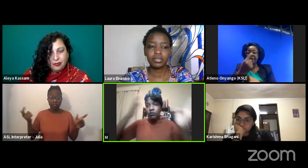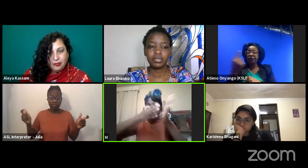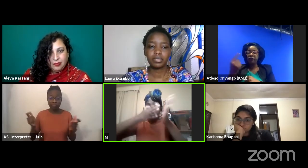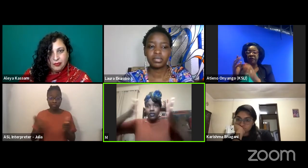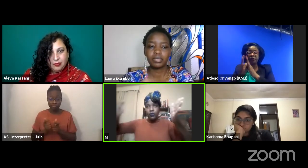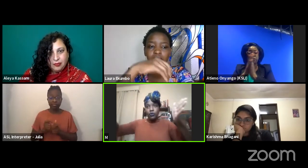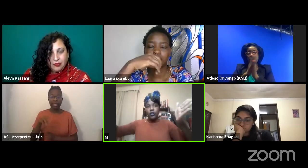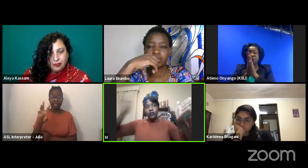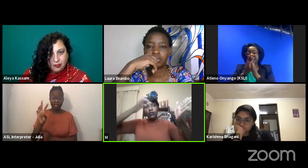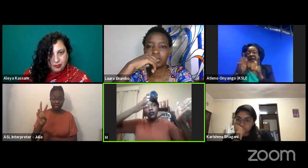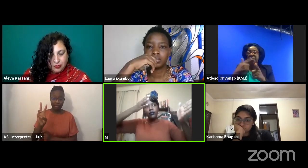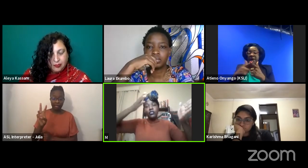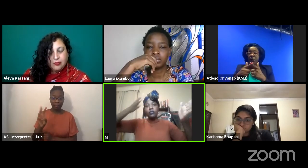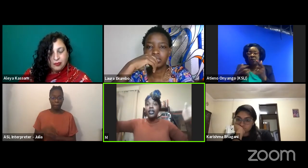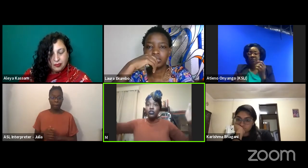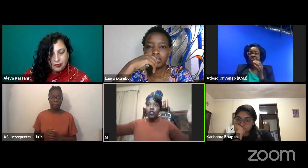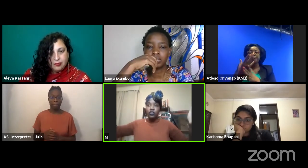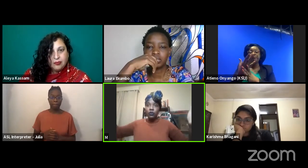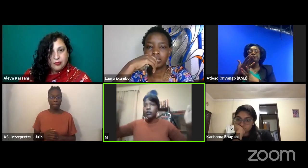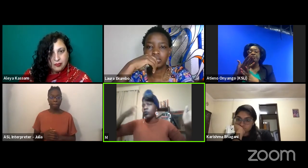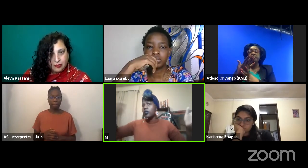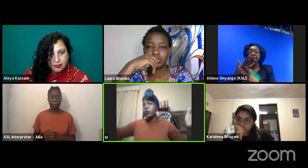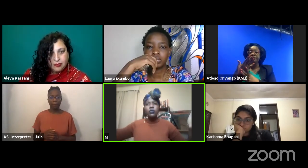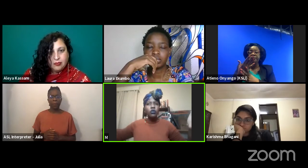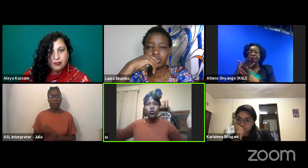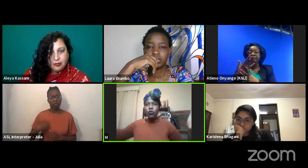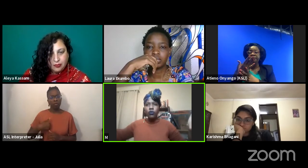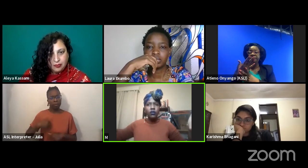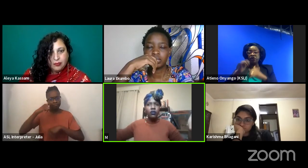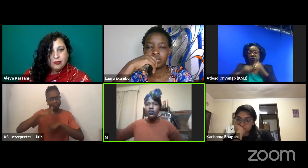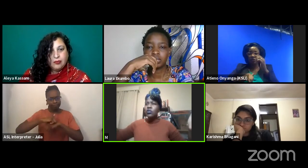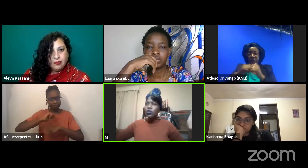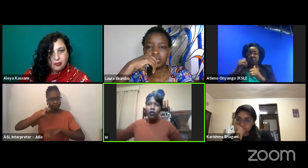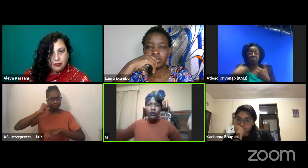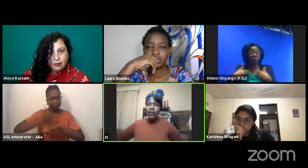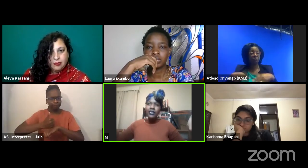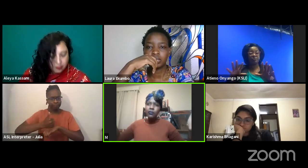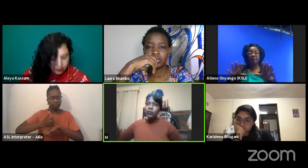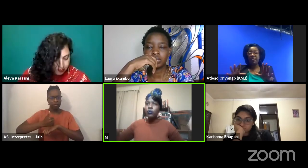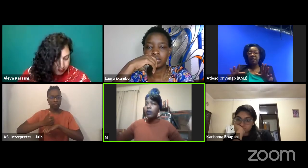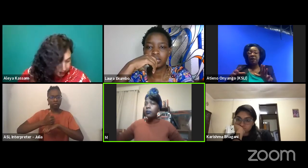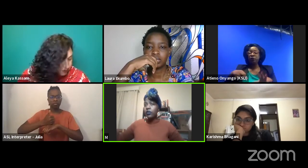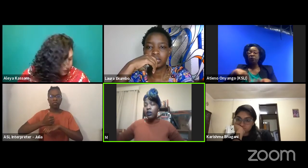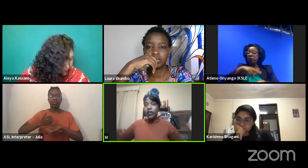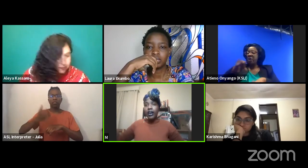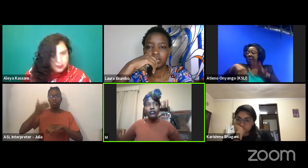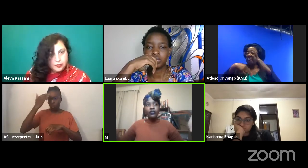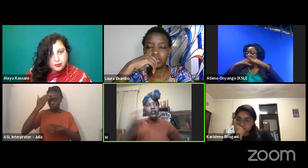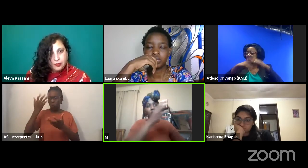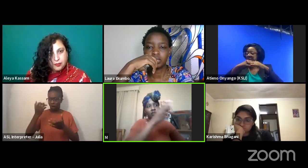We'd set up the story, this play structure. We didn't want it to go over two hours maximum or aiming for an hour and a half.